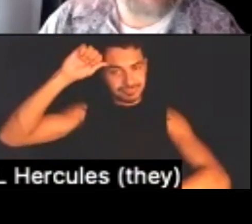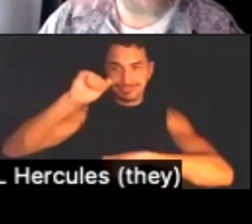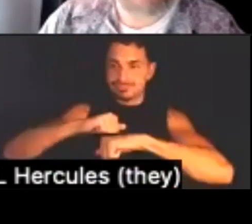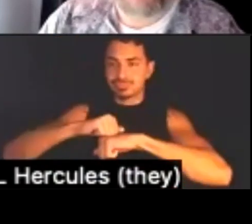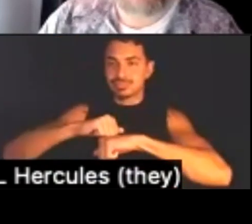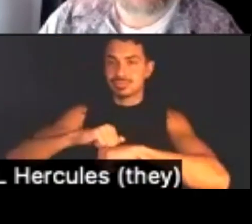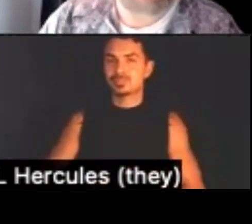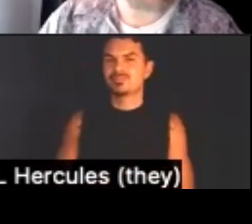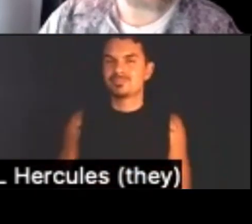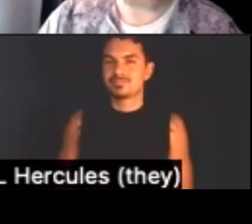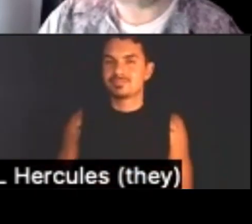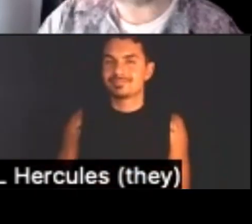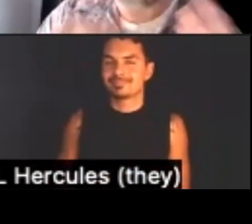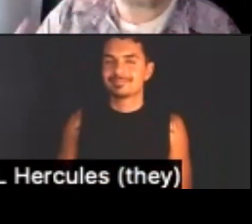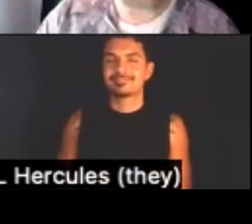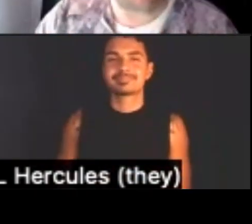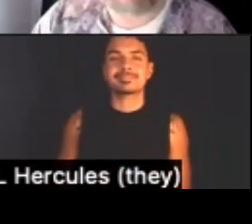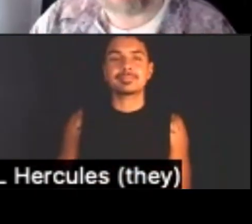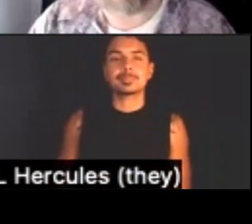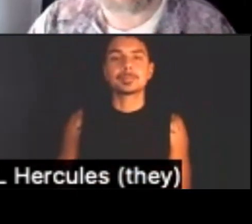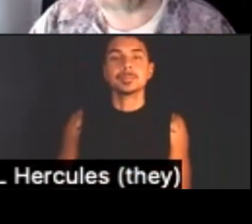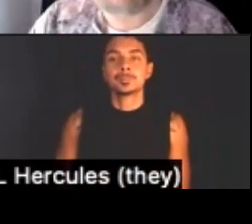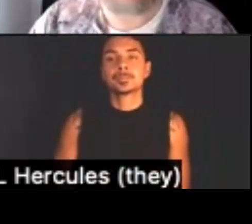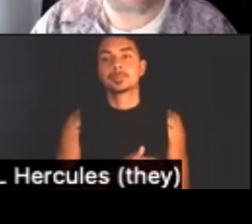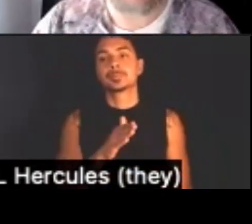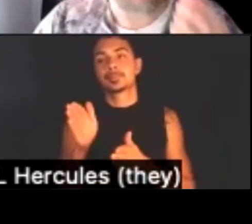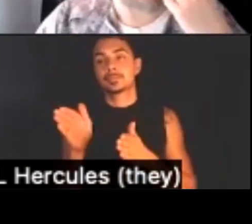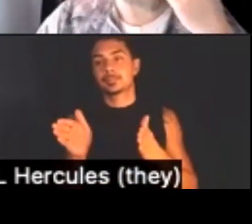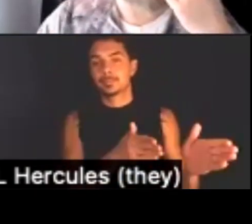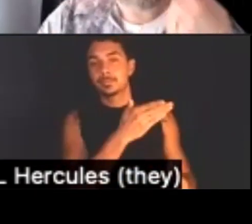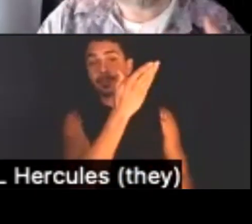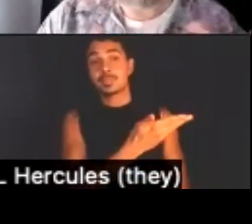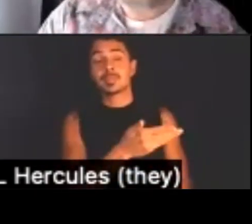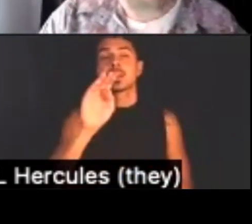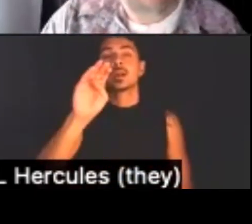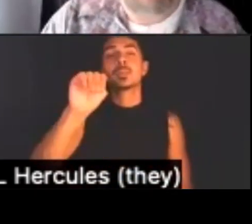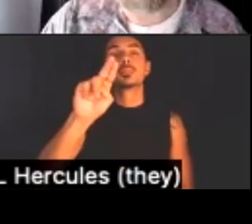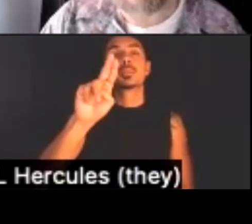A lot of things that trans folks are doing is creating mutual aid structures of self-help